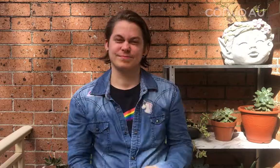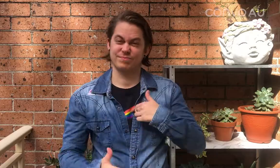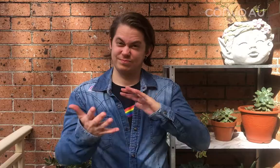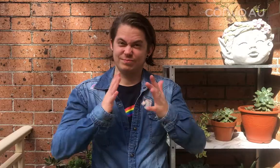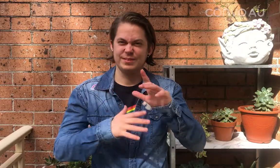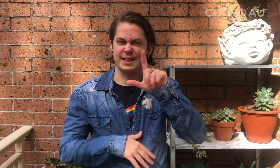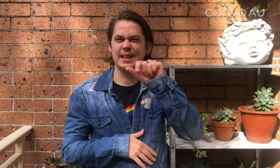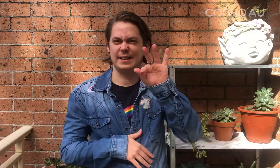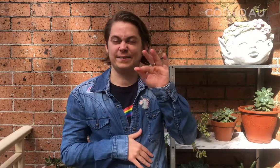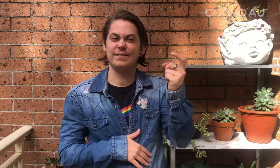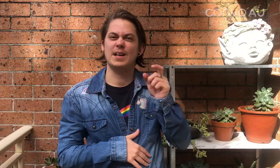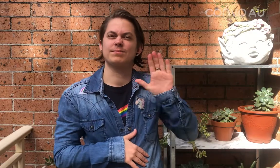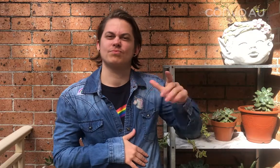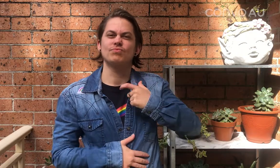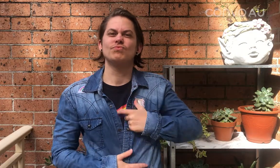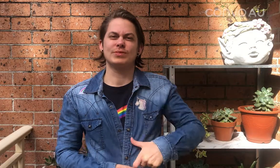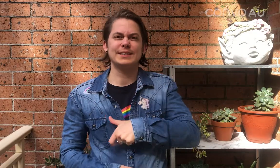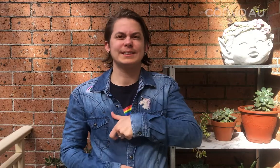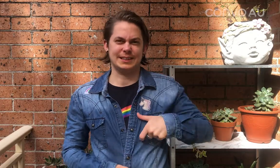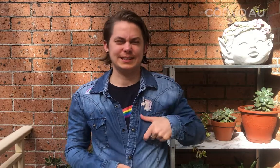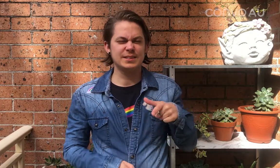I am from Switzerland and I use Swiss LSF